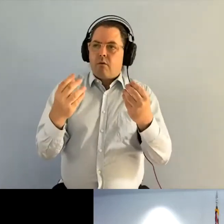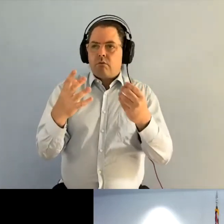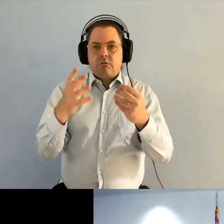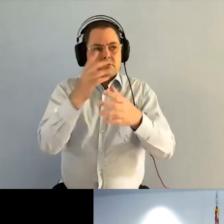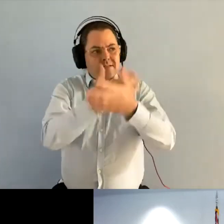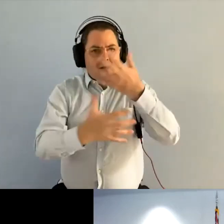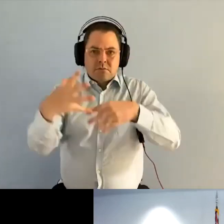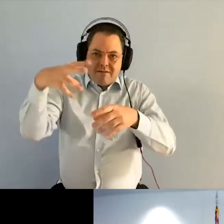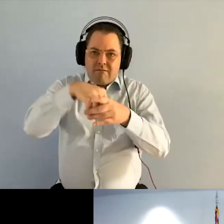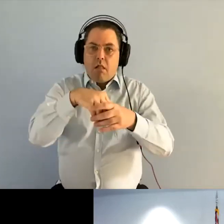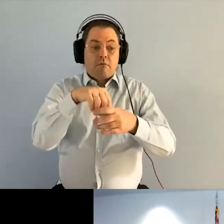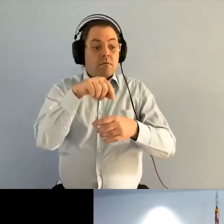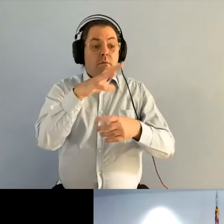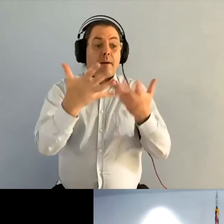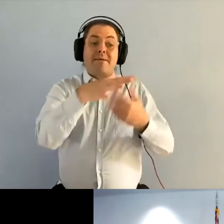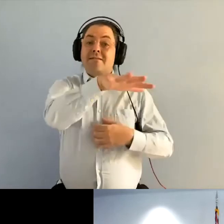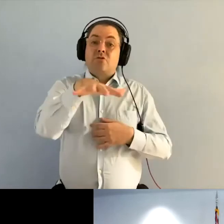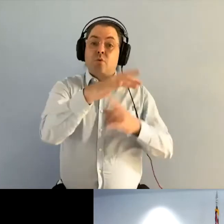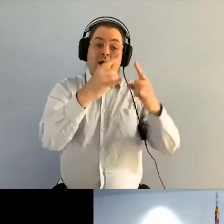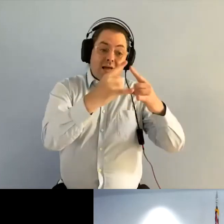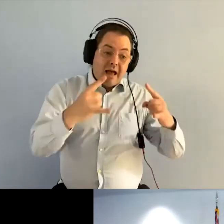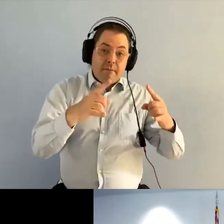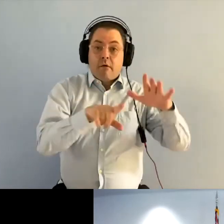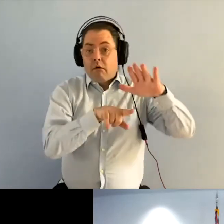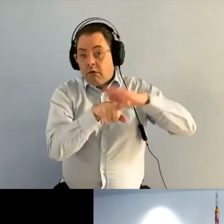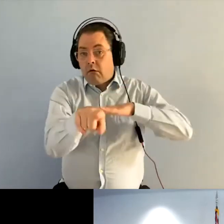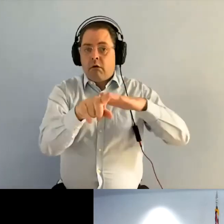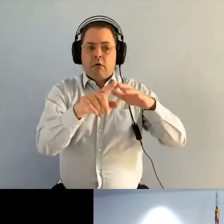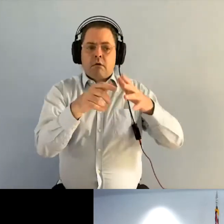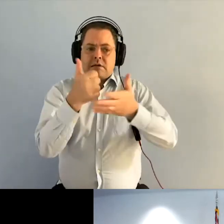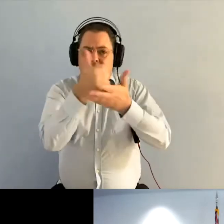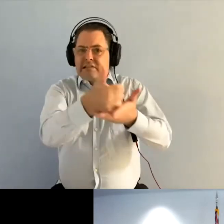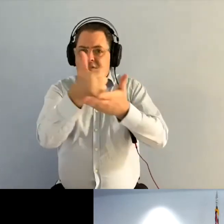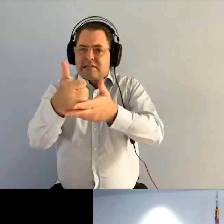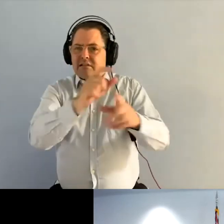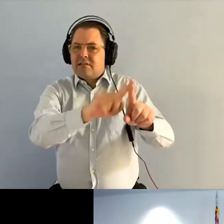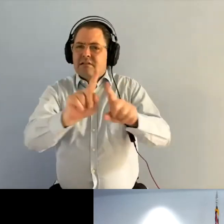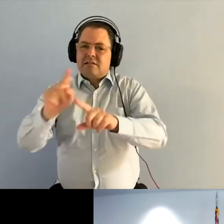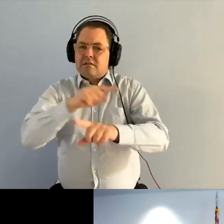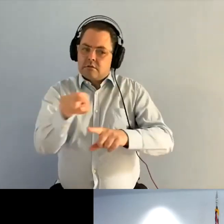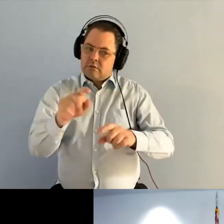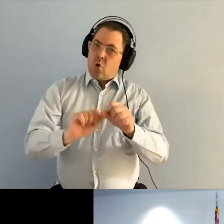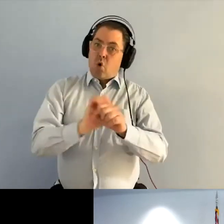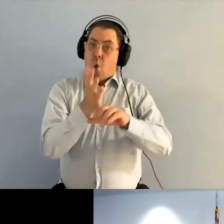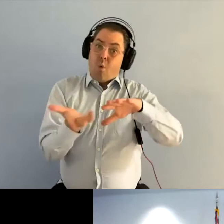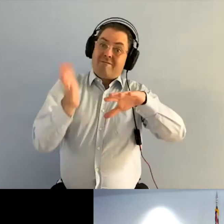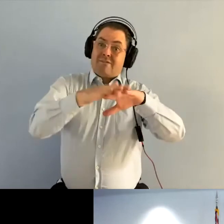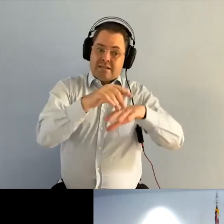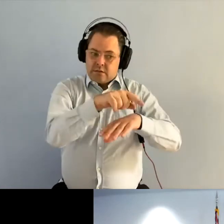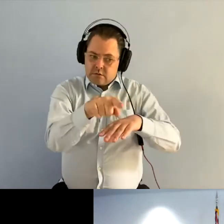taken -- measures have been taken to address inclusion of persons with disabilities living in humanitarian